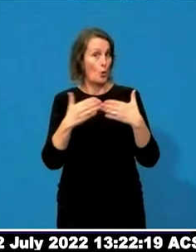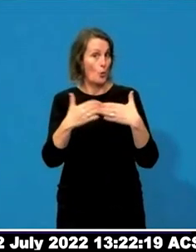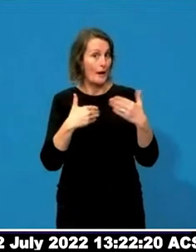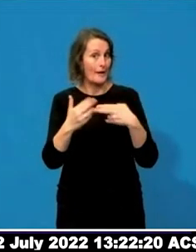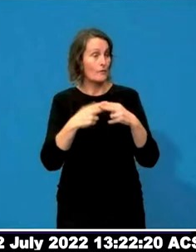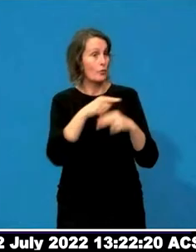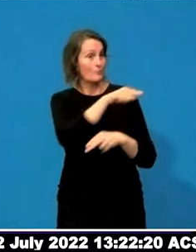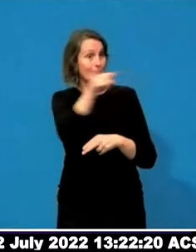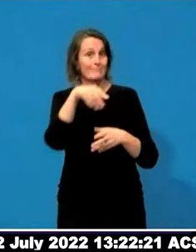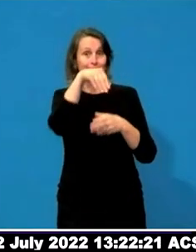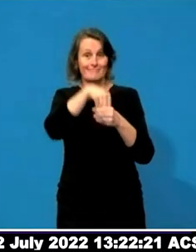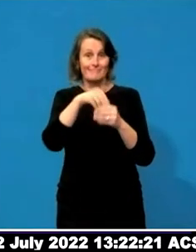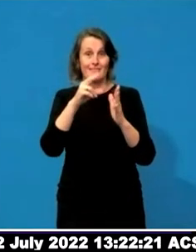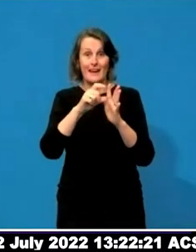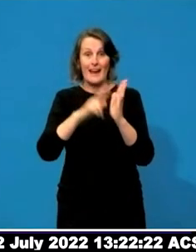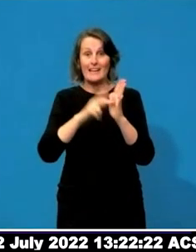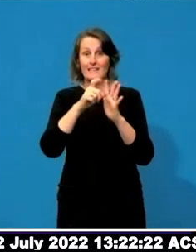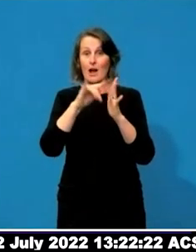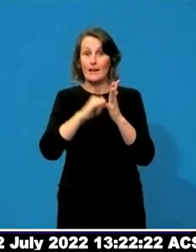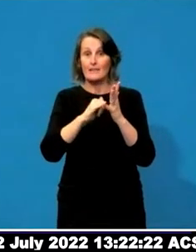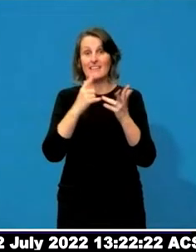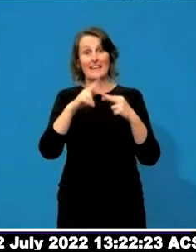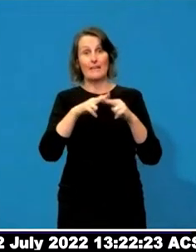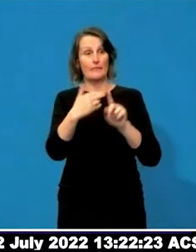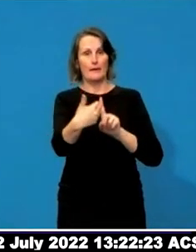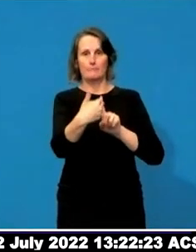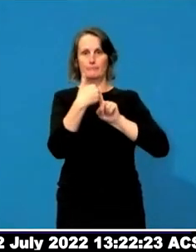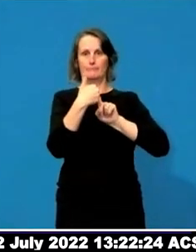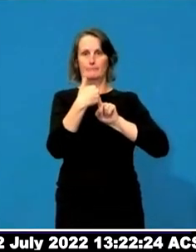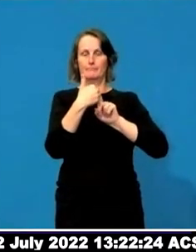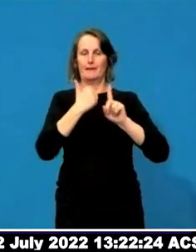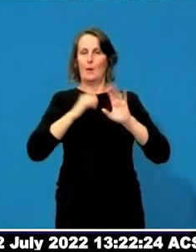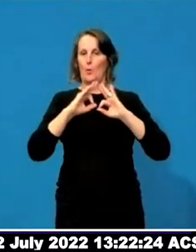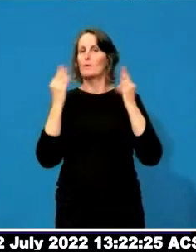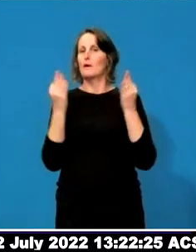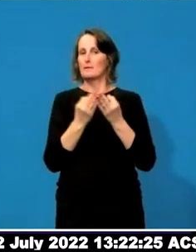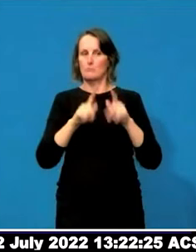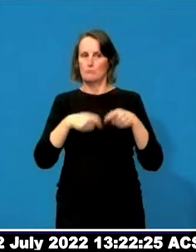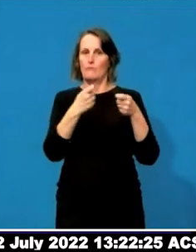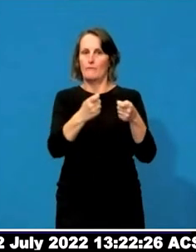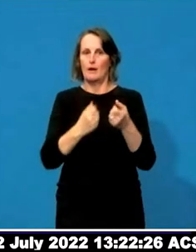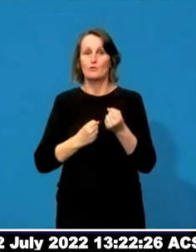who choose NPY Women's Council to be their support coordinator. MS McMAHON: Thank you.